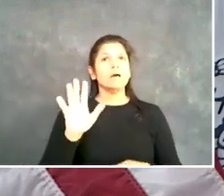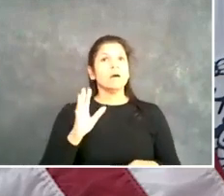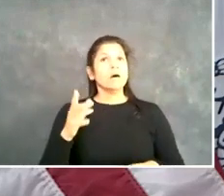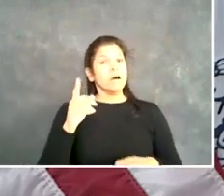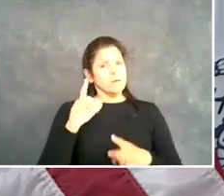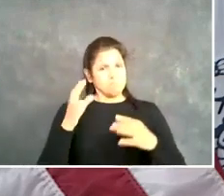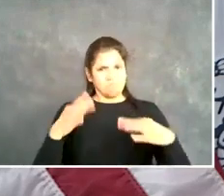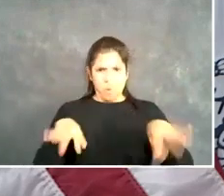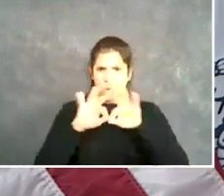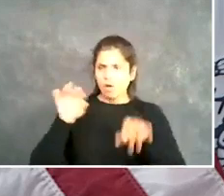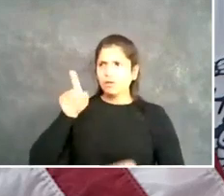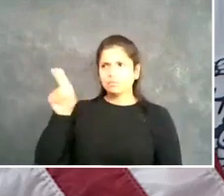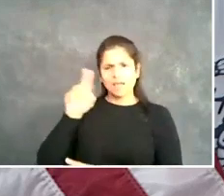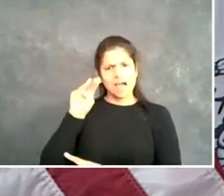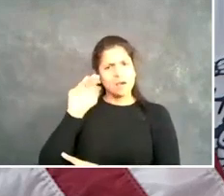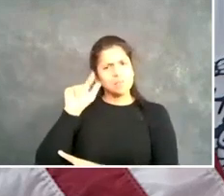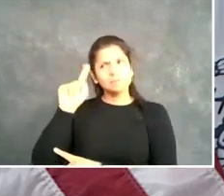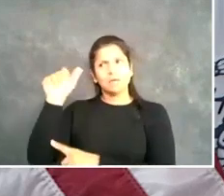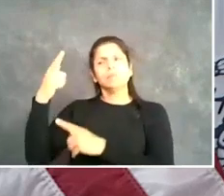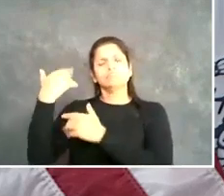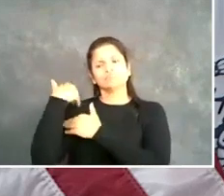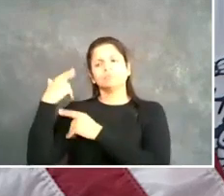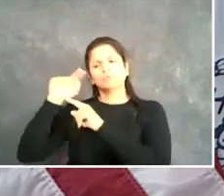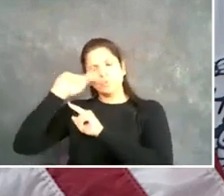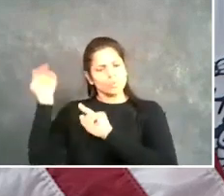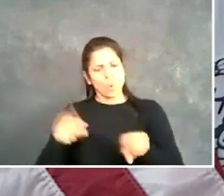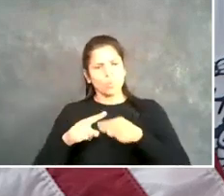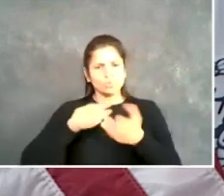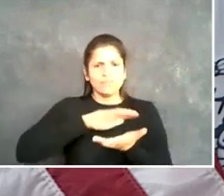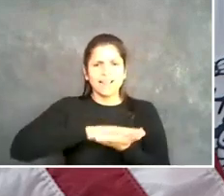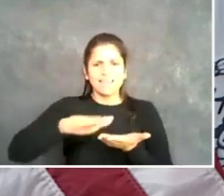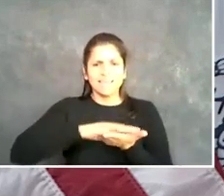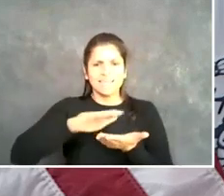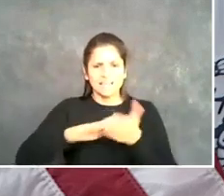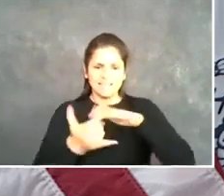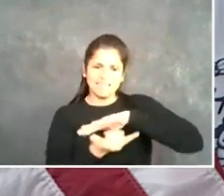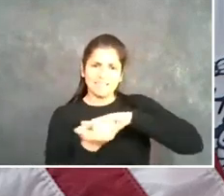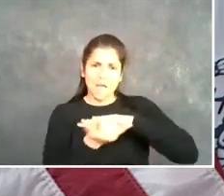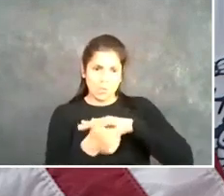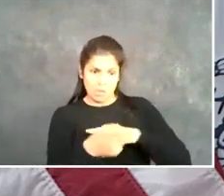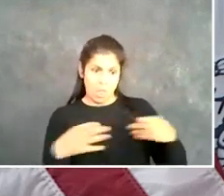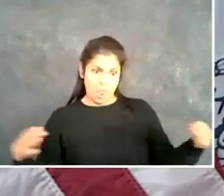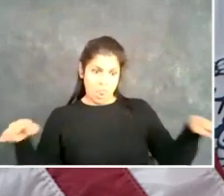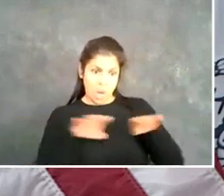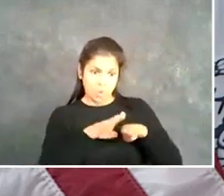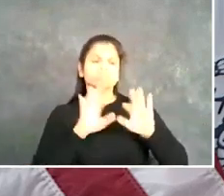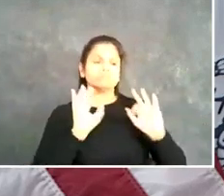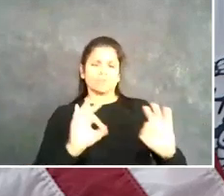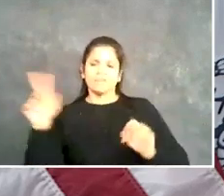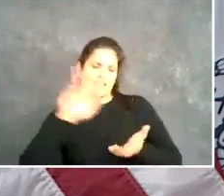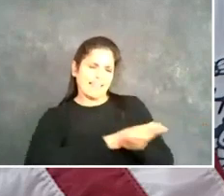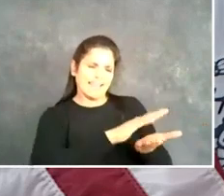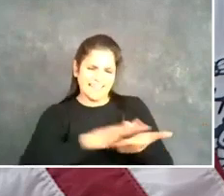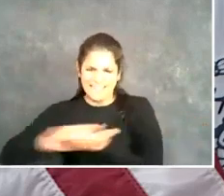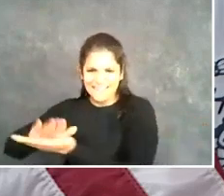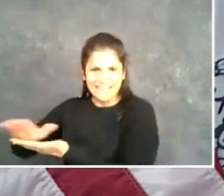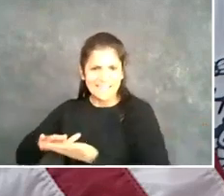TO ENGAGE PEOPLE IN A MUCH MORE EFFECTIVE MANNER AND IT WILL CHANGE THE PATTERN THAT JULIA